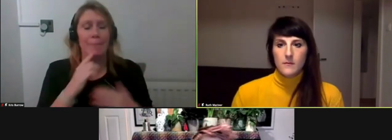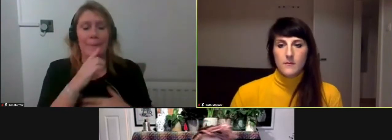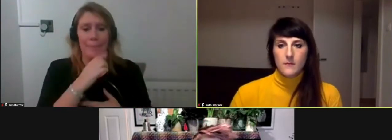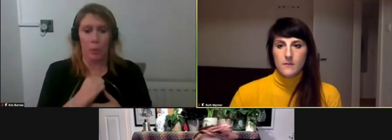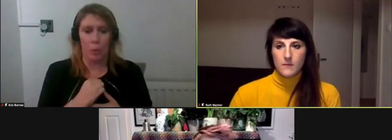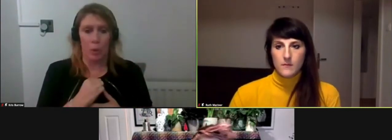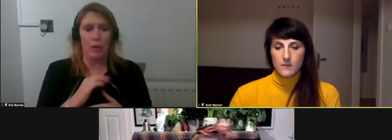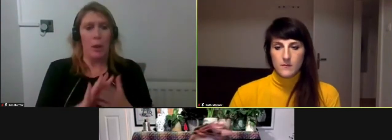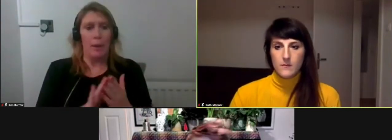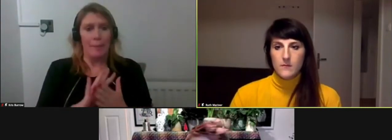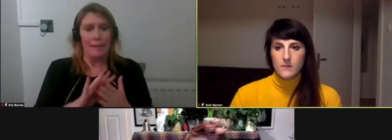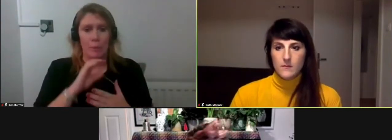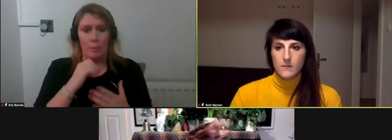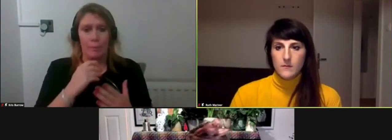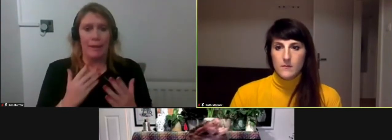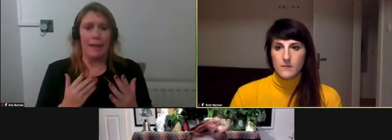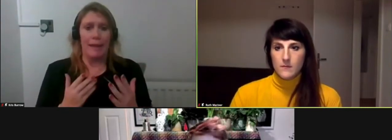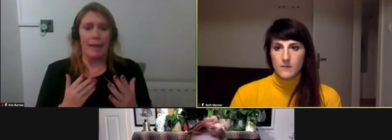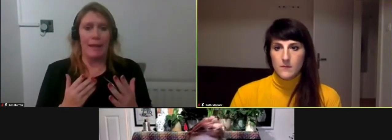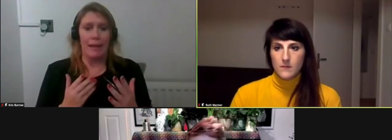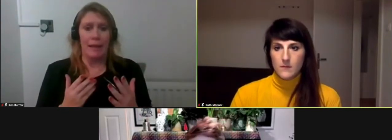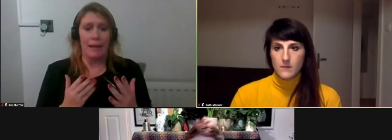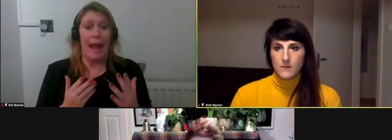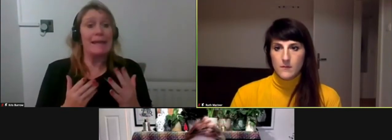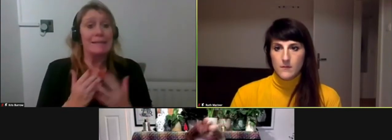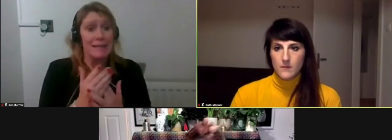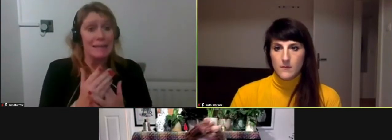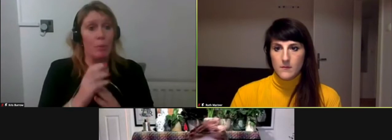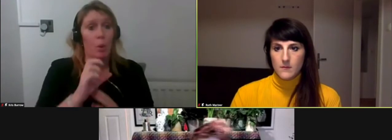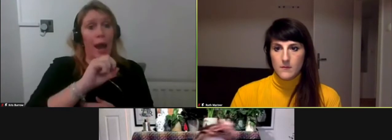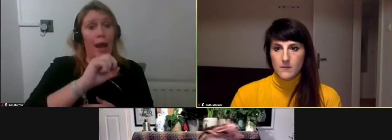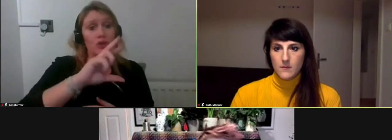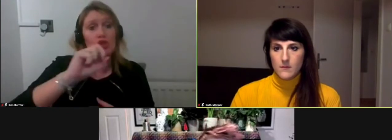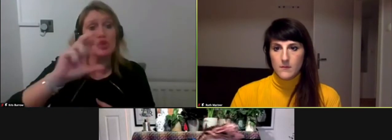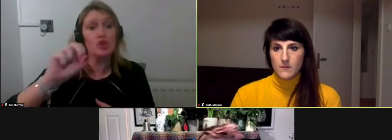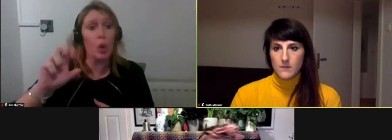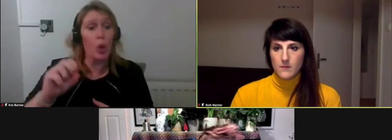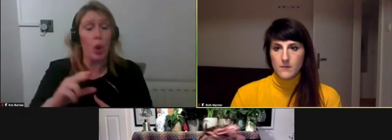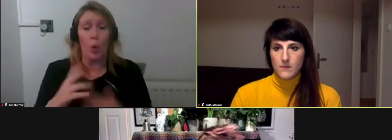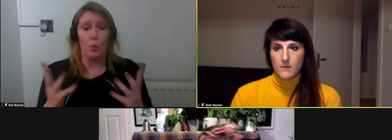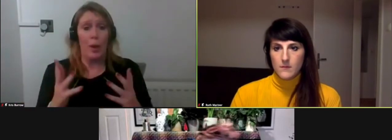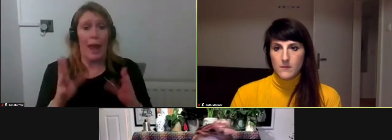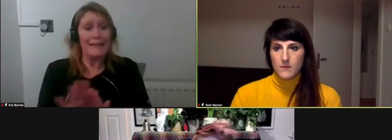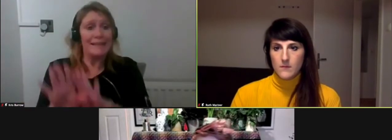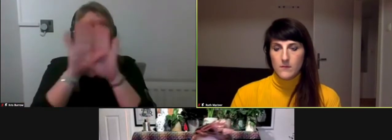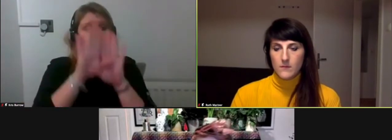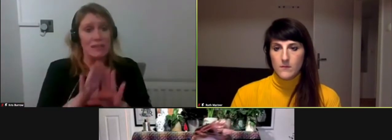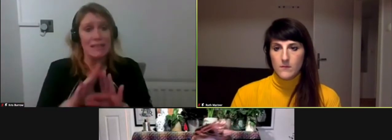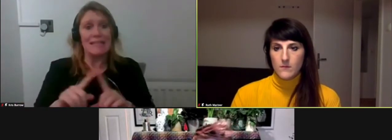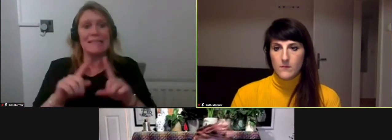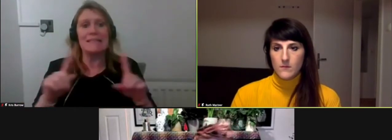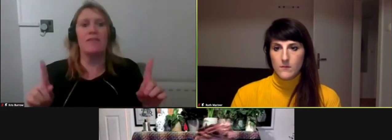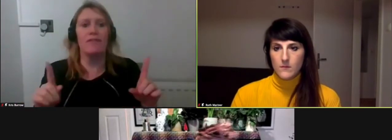will be able to tour, kind of nationally, to many different spaces and so it was